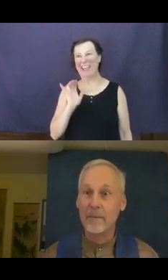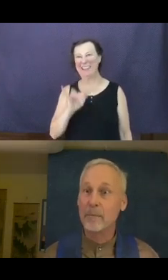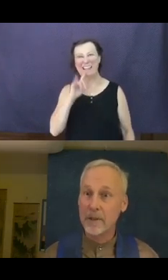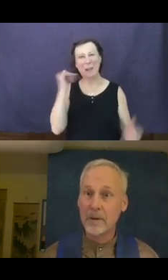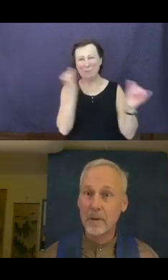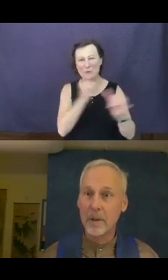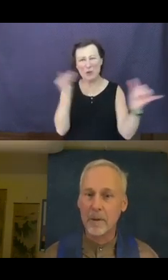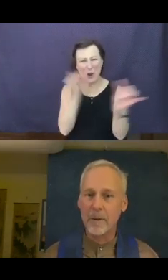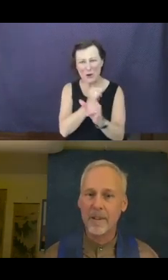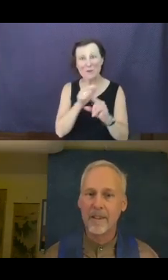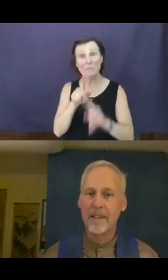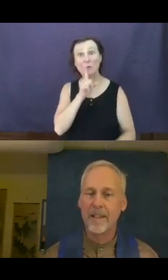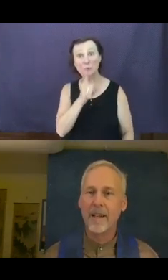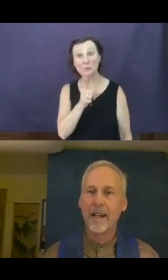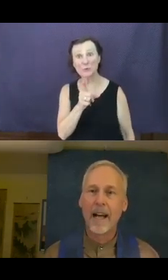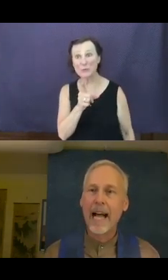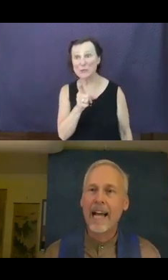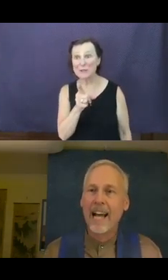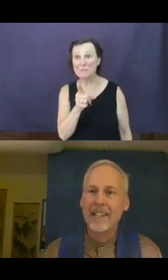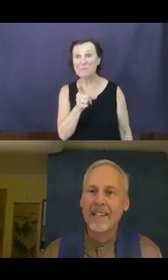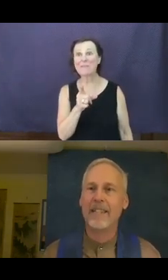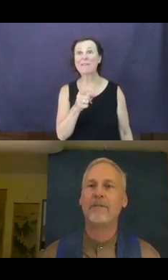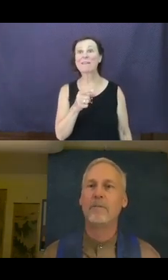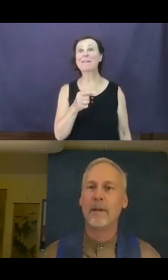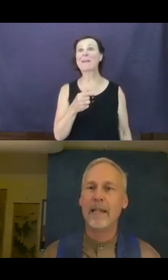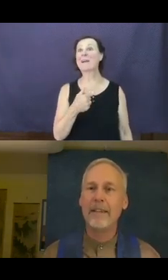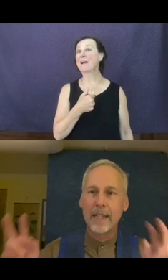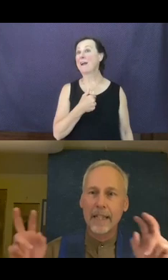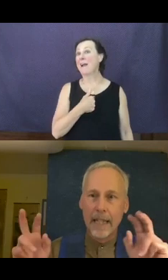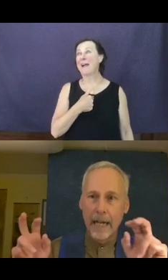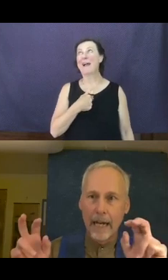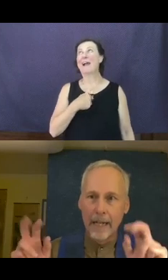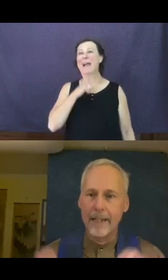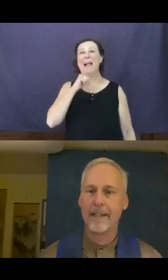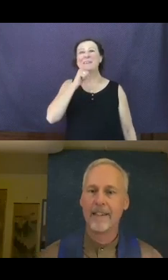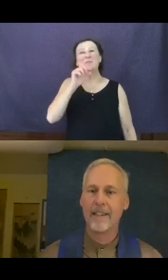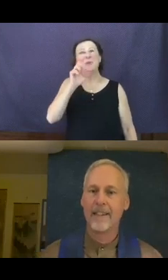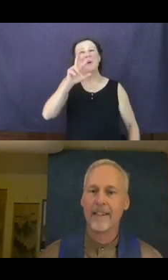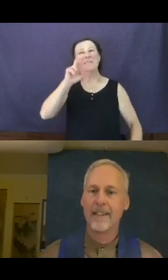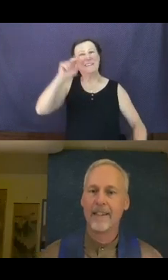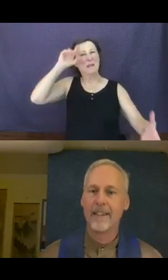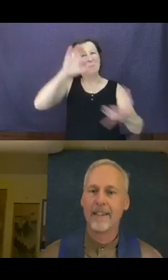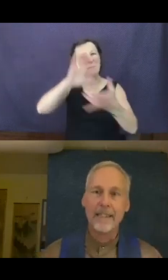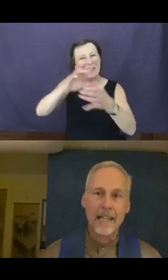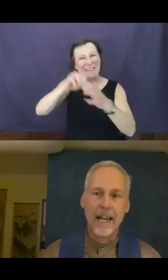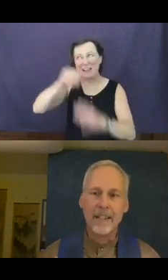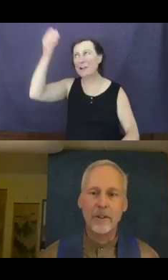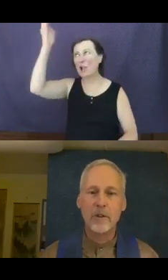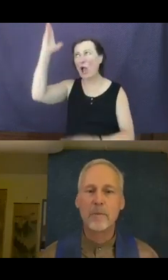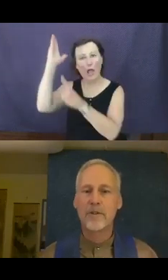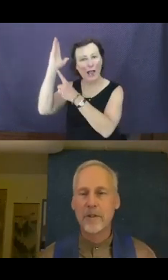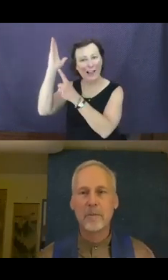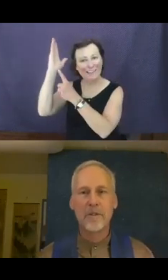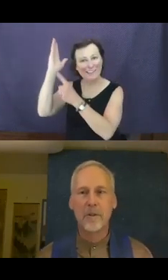But true: I don't even believe in "God," yet I do presume to